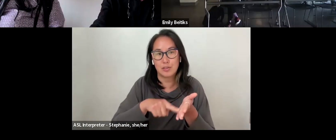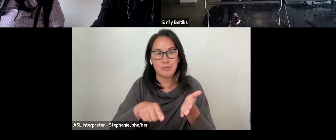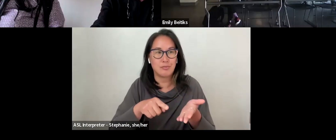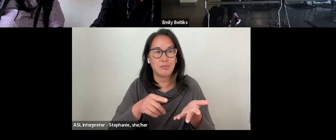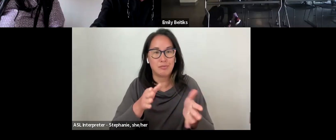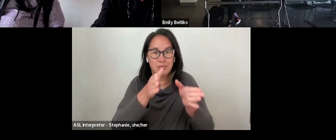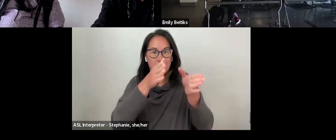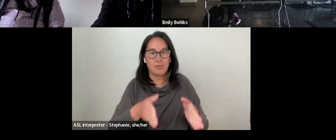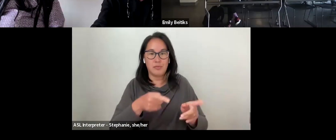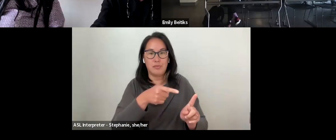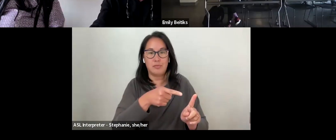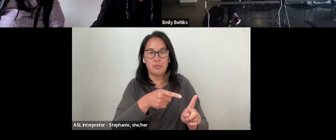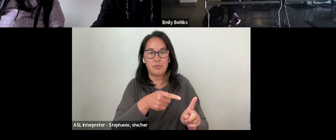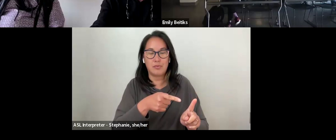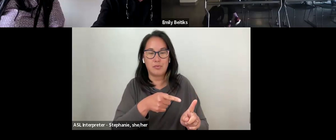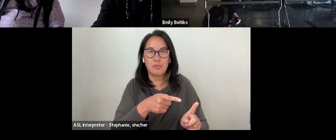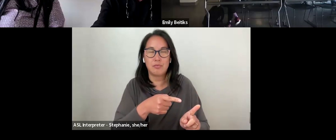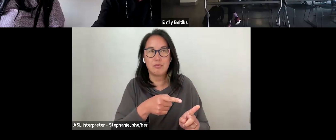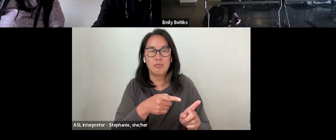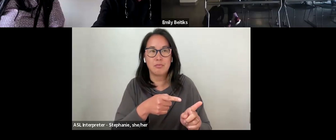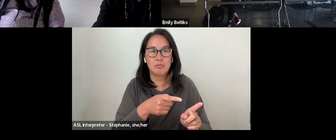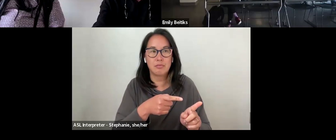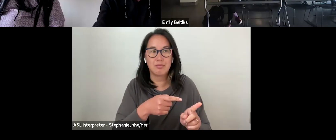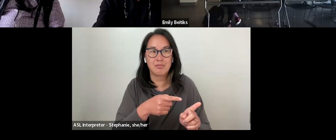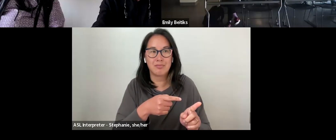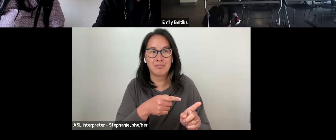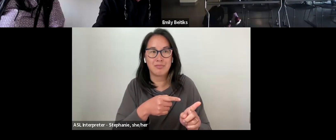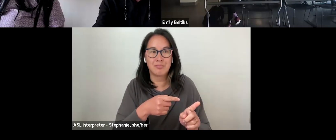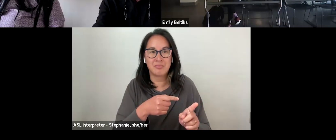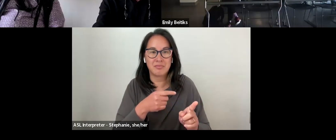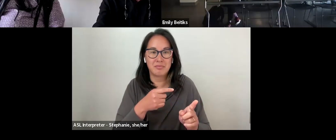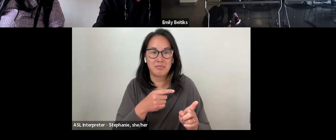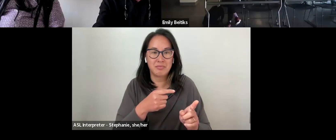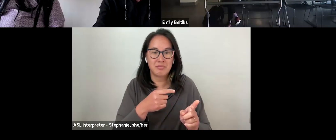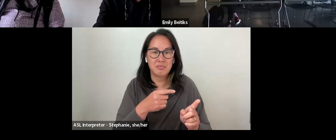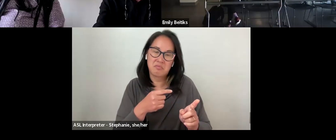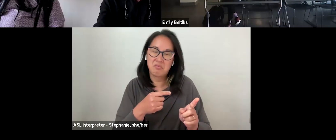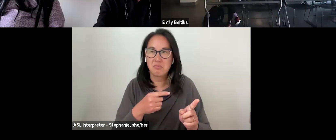than perfectly able to give proper informed consent.